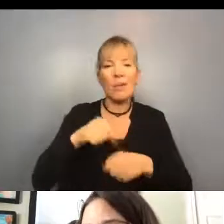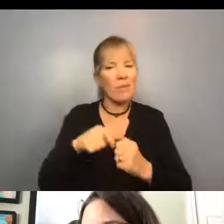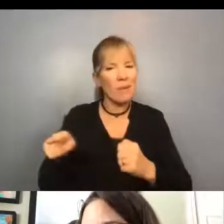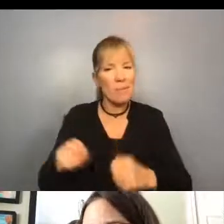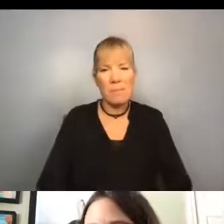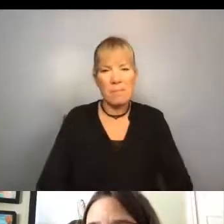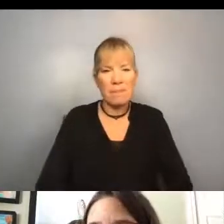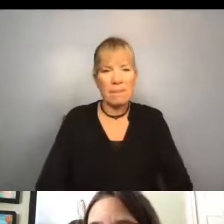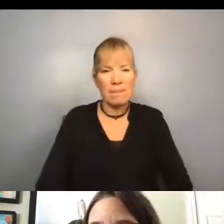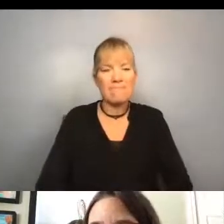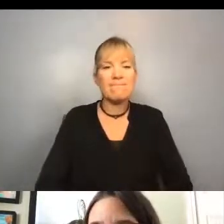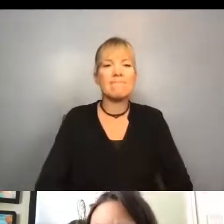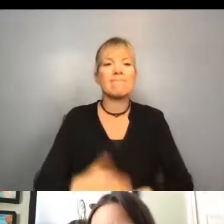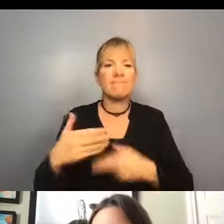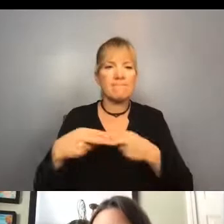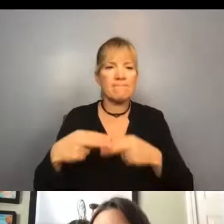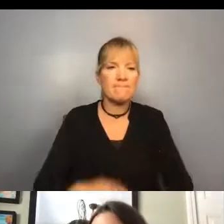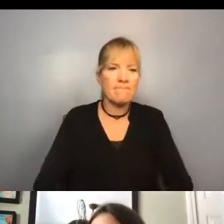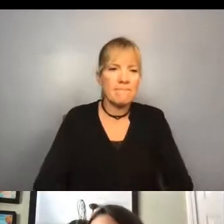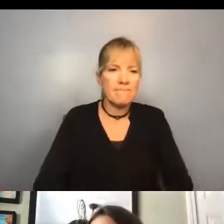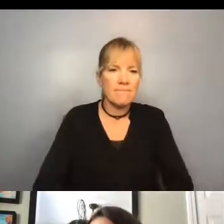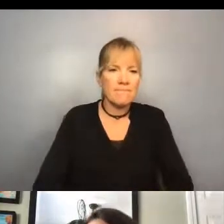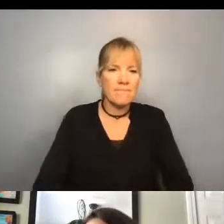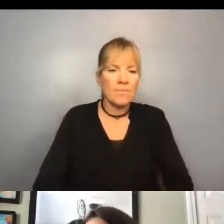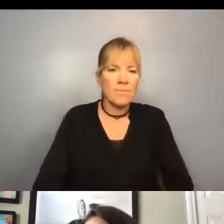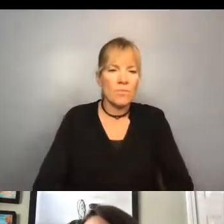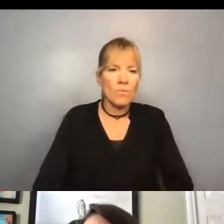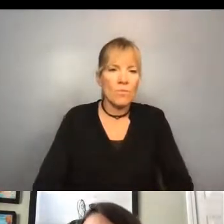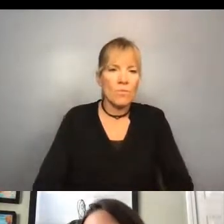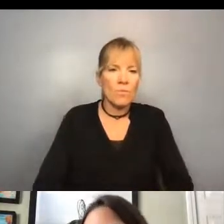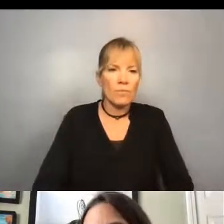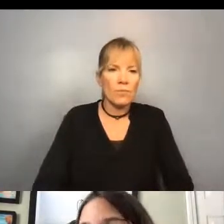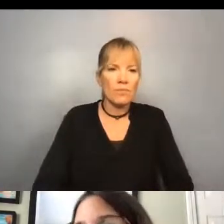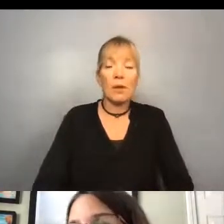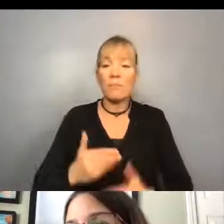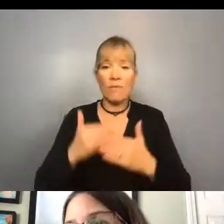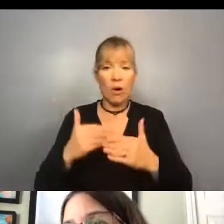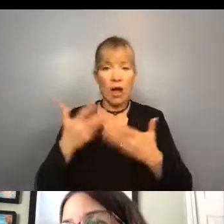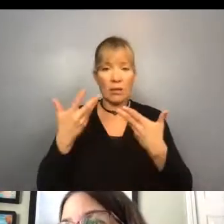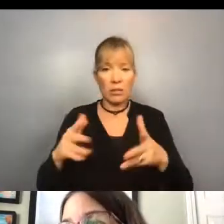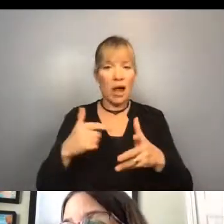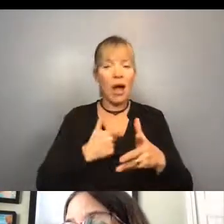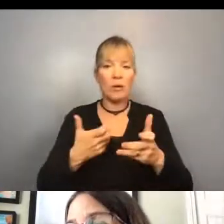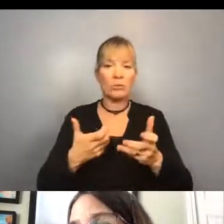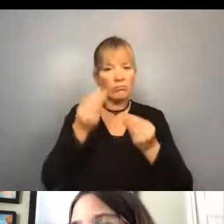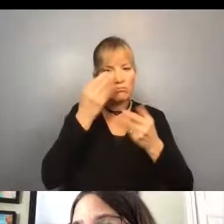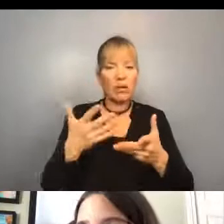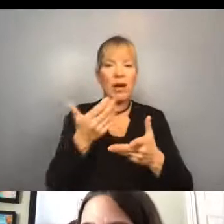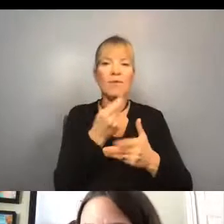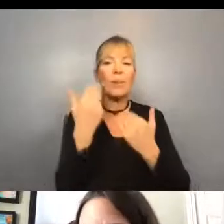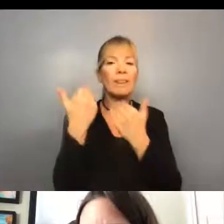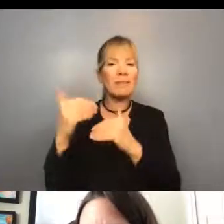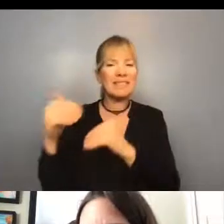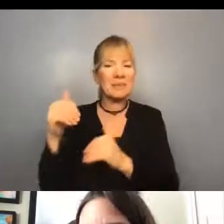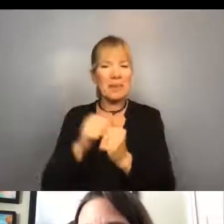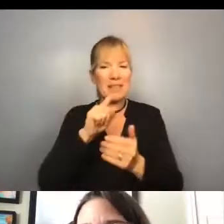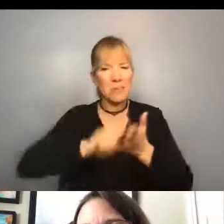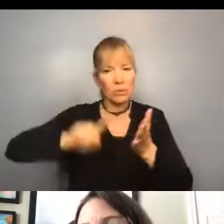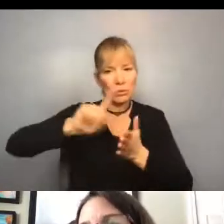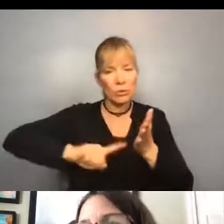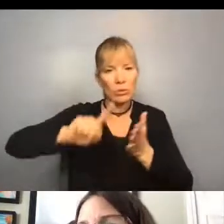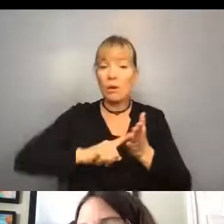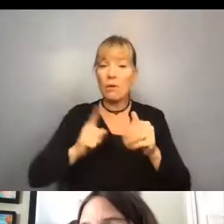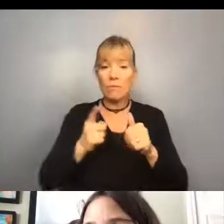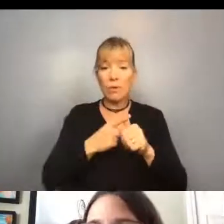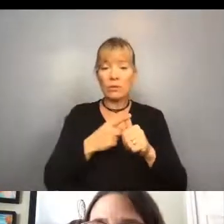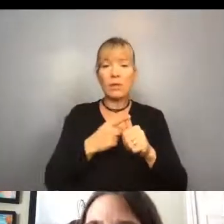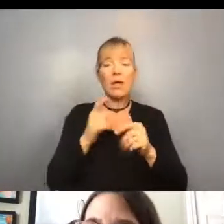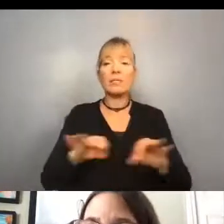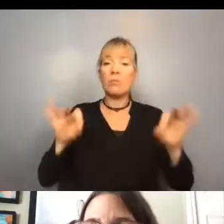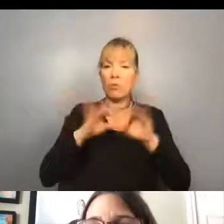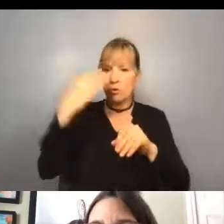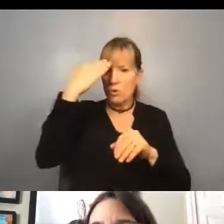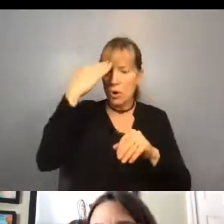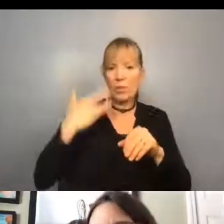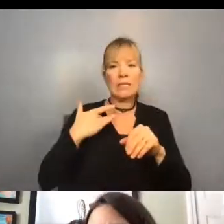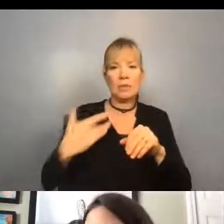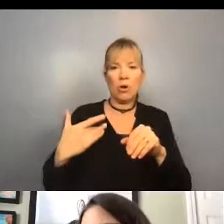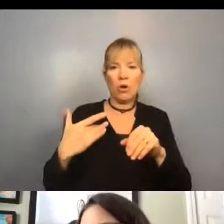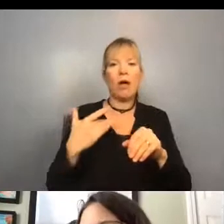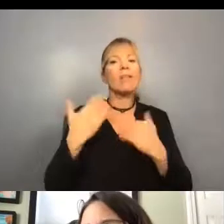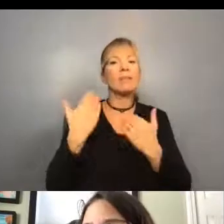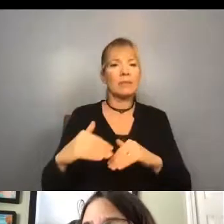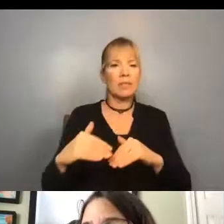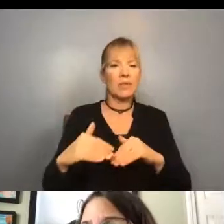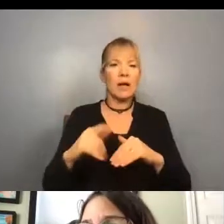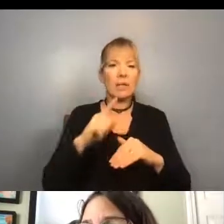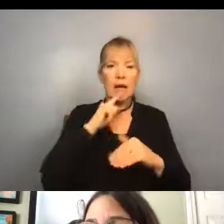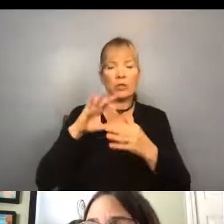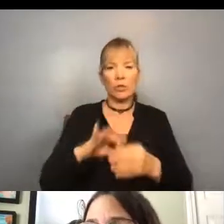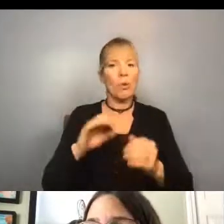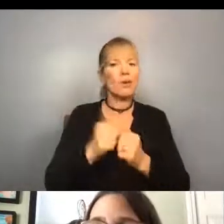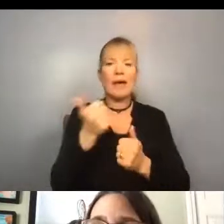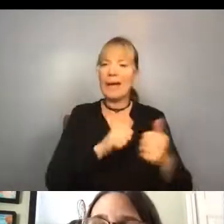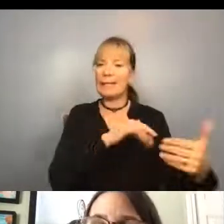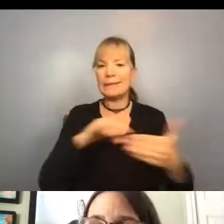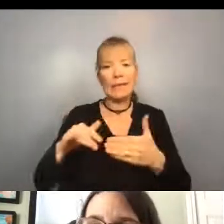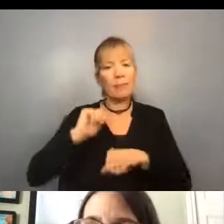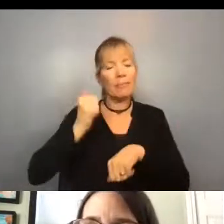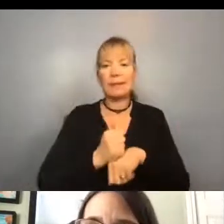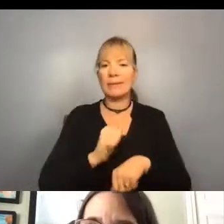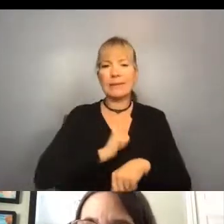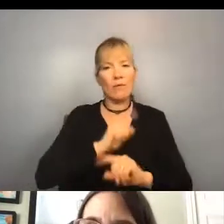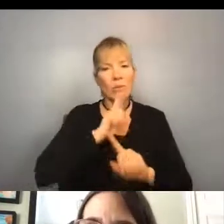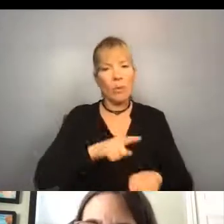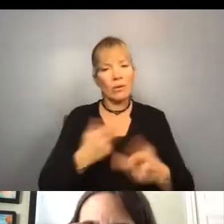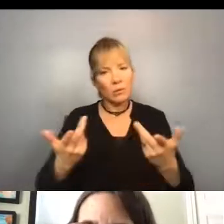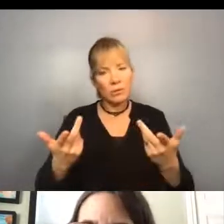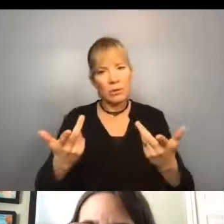spend enough time with them. Next slide, please. Before I conclude, I would like to note a couple limitations of this research. First of all, it's important to be aware of the typical limitations that are associated with any s studies based on self-report.